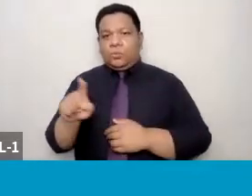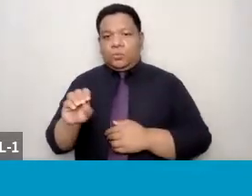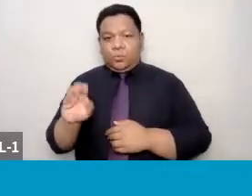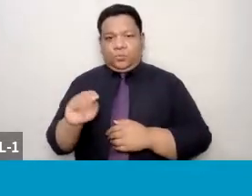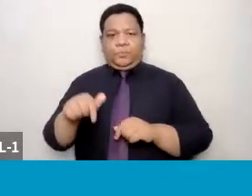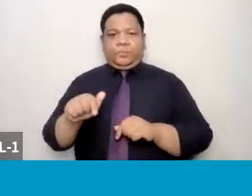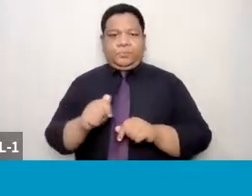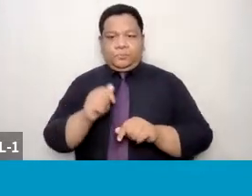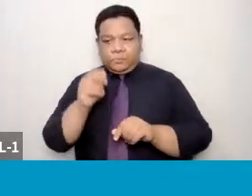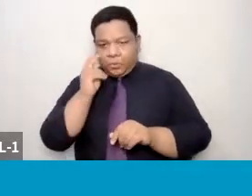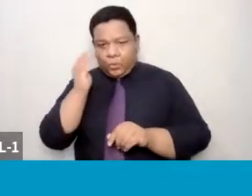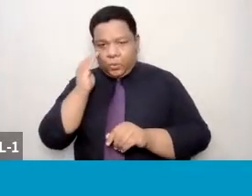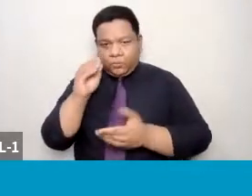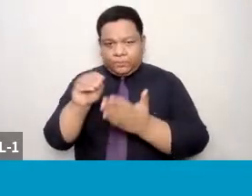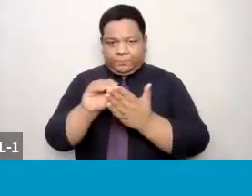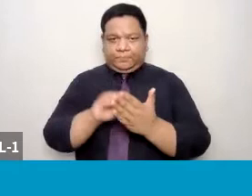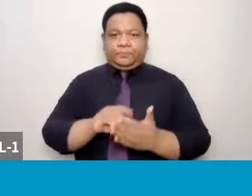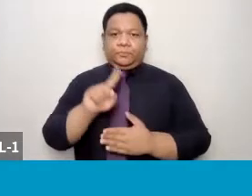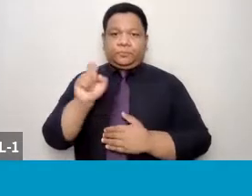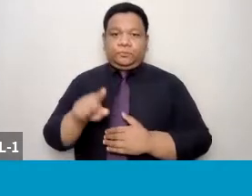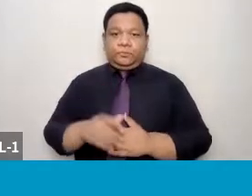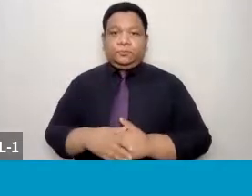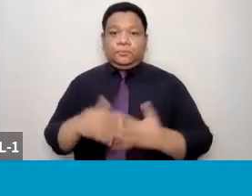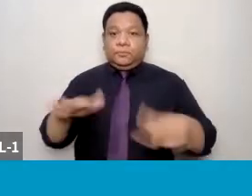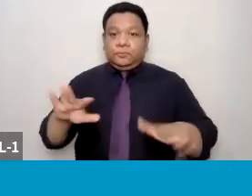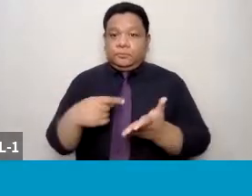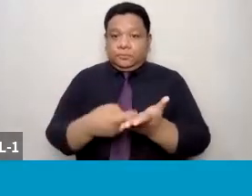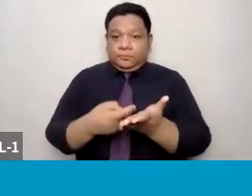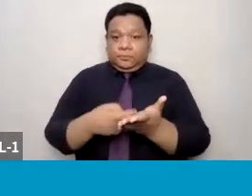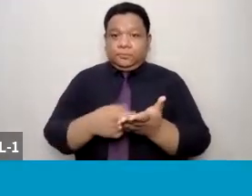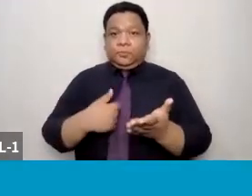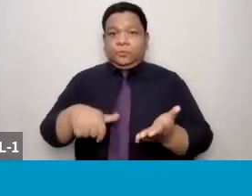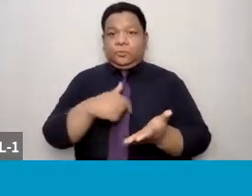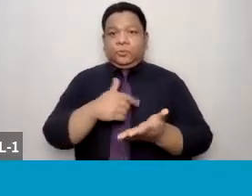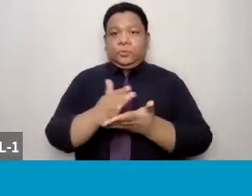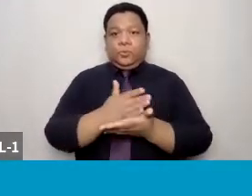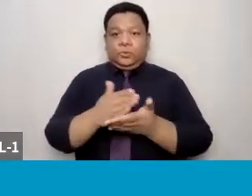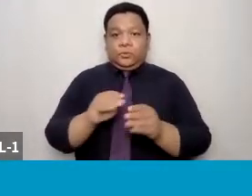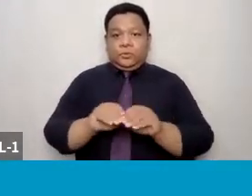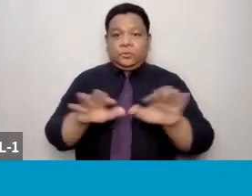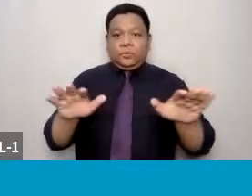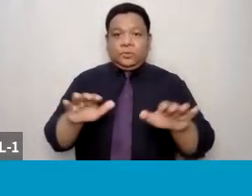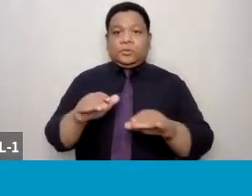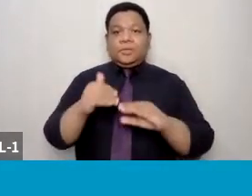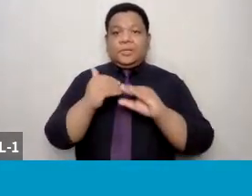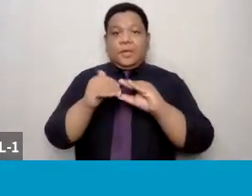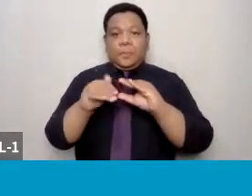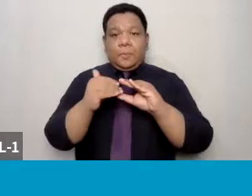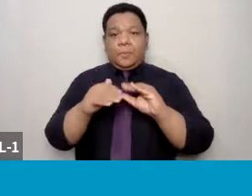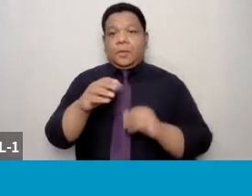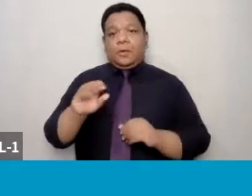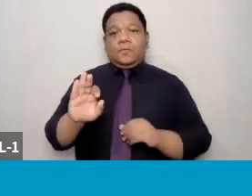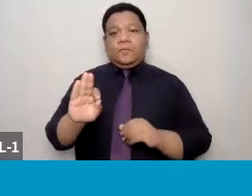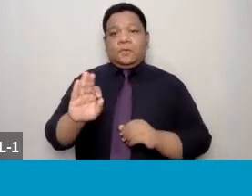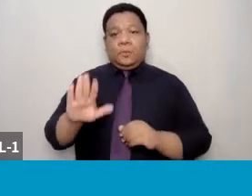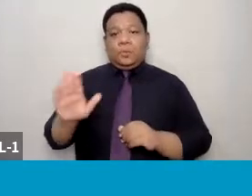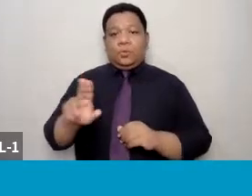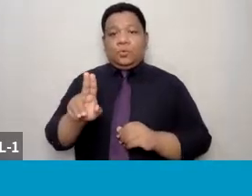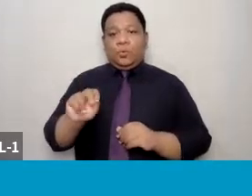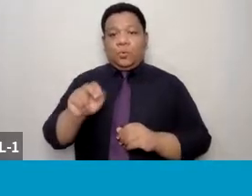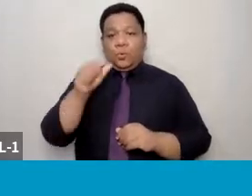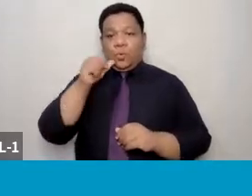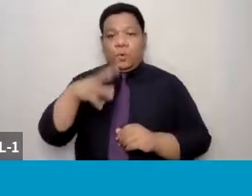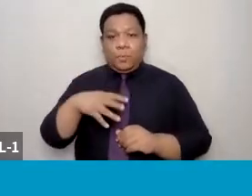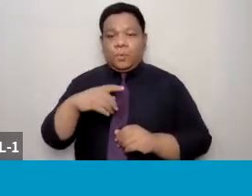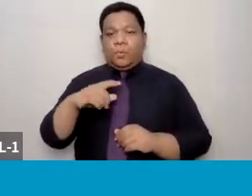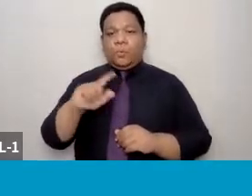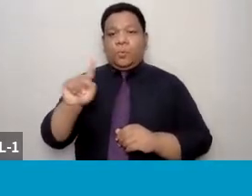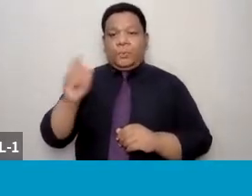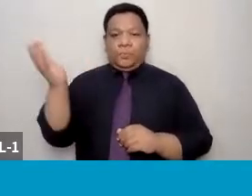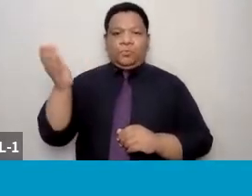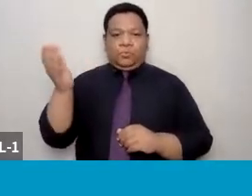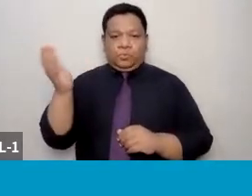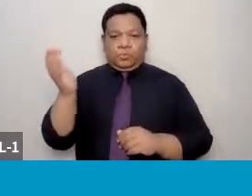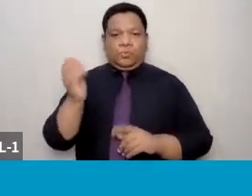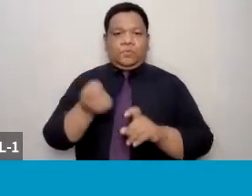After our discussion, we will share all the presentations from this discussion through email and the UN Women.